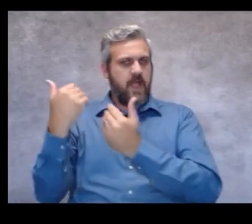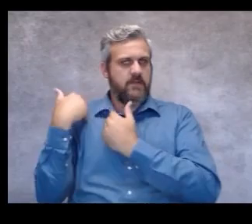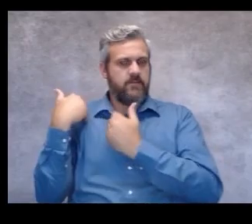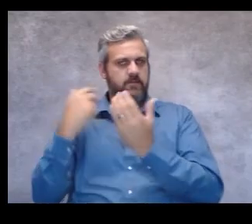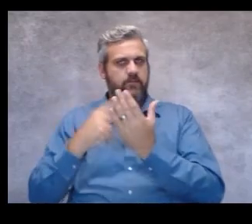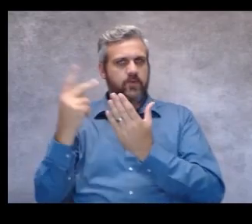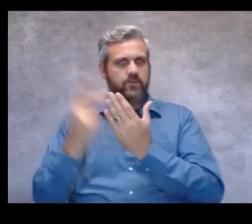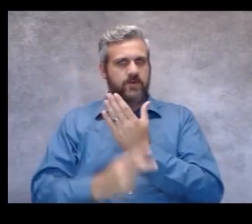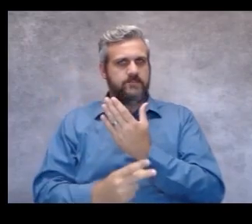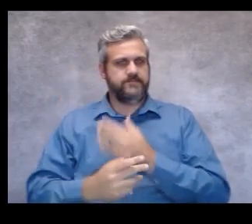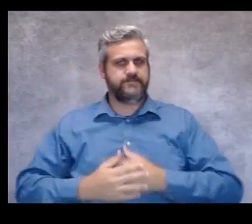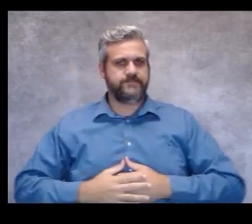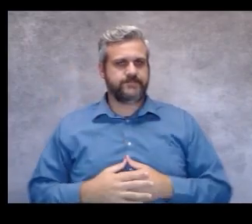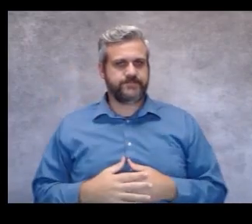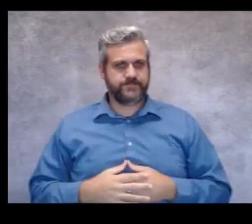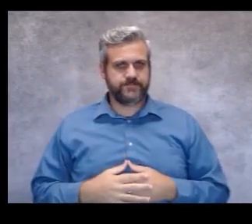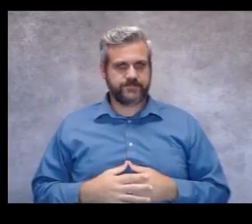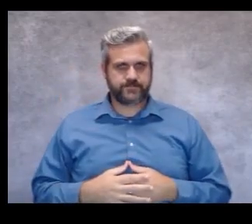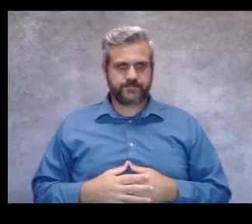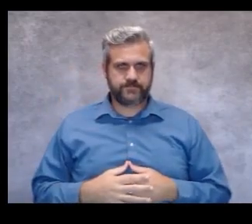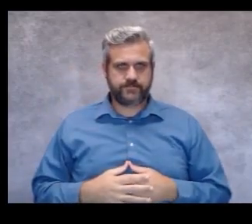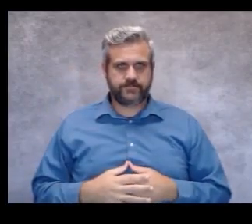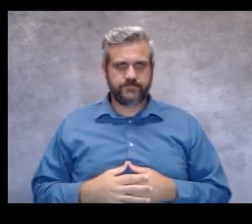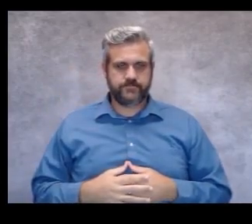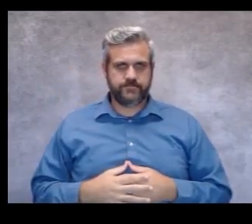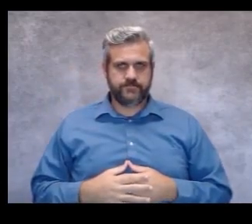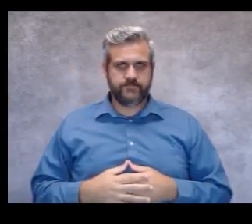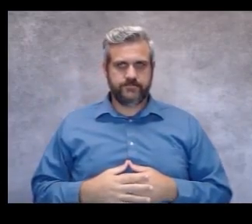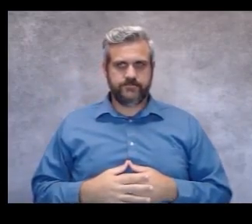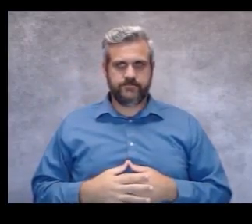and accountability programs.